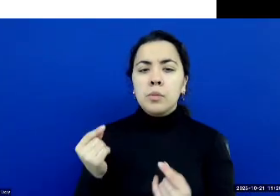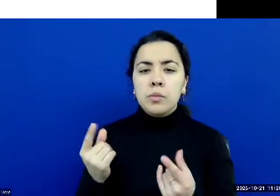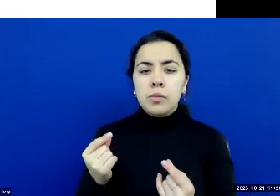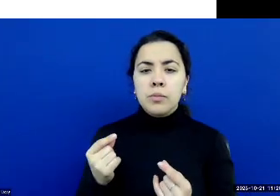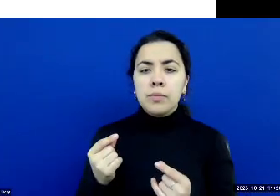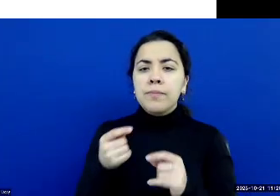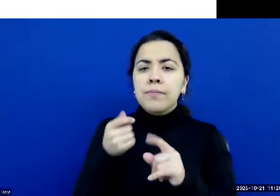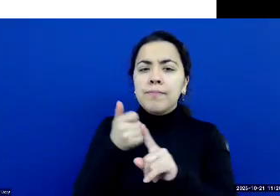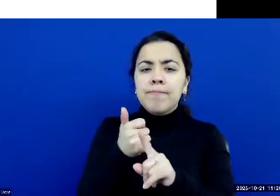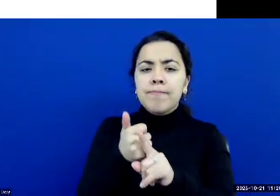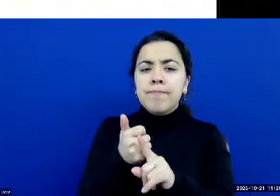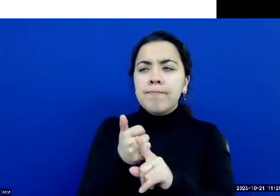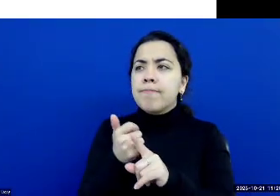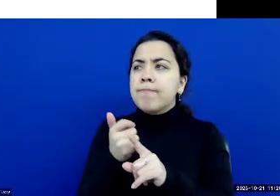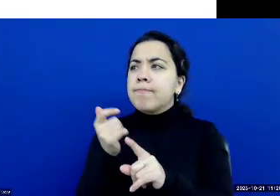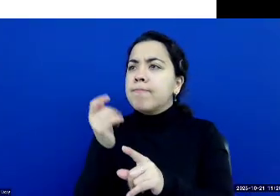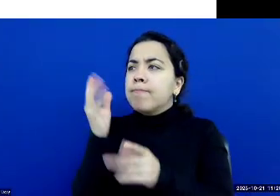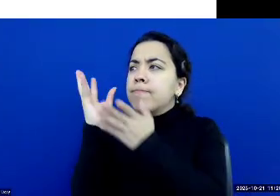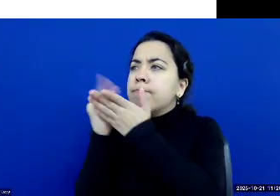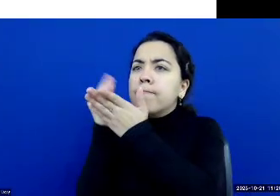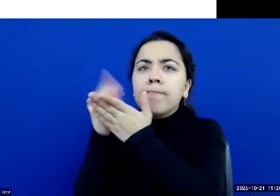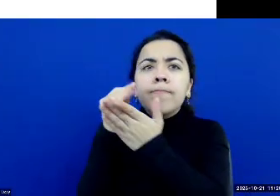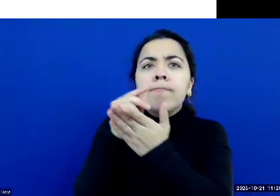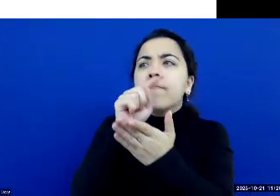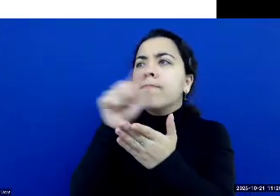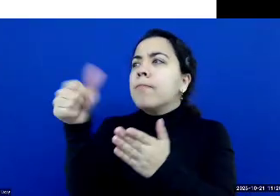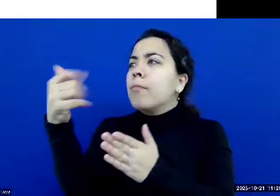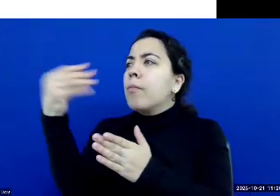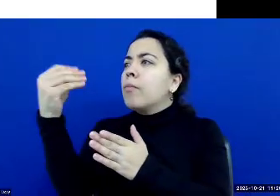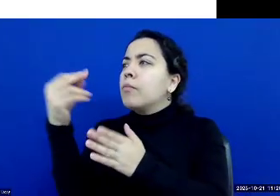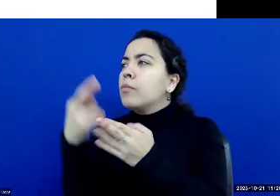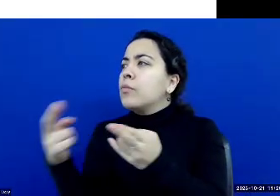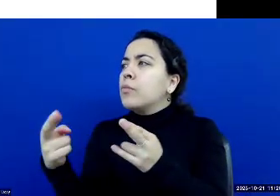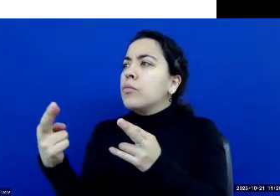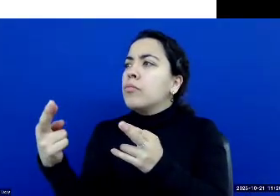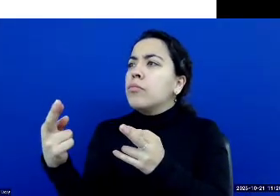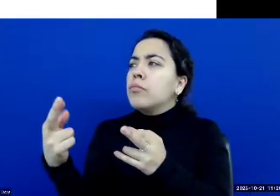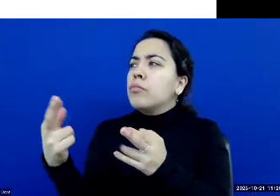Kathleen DeForest: So curate and find outside resources, and build on those, and provide